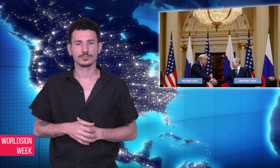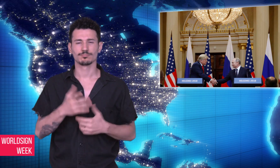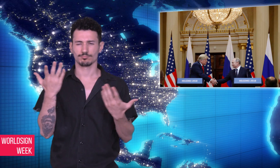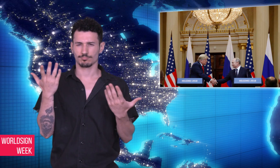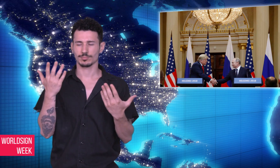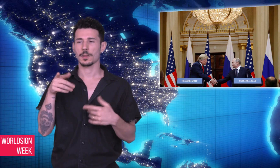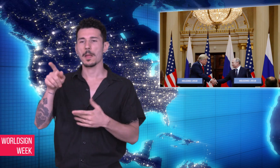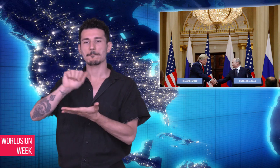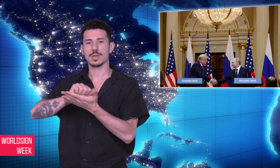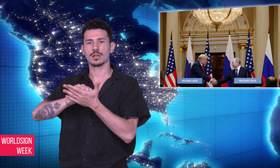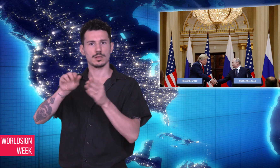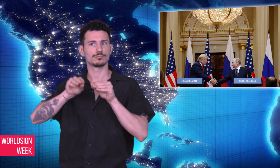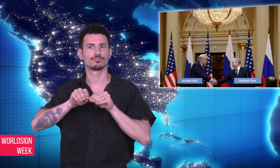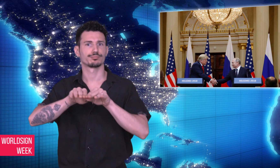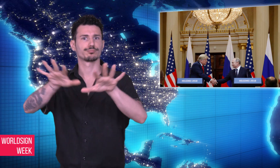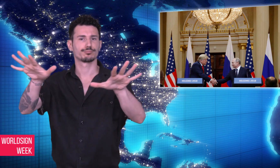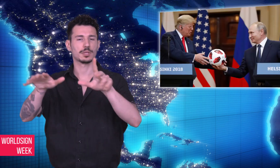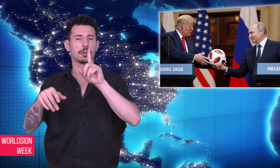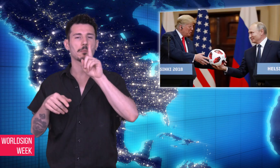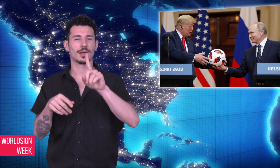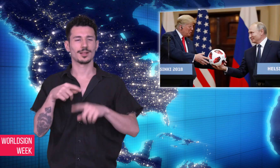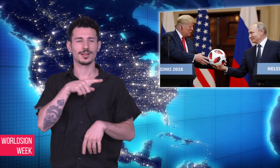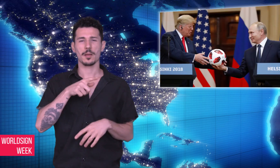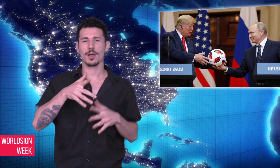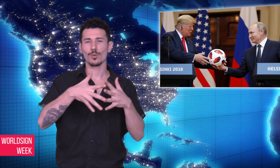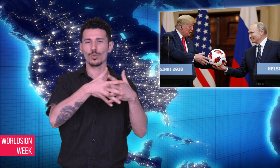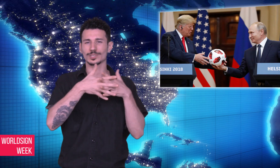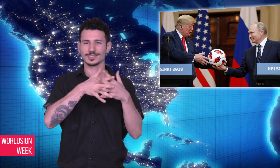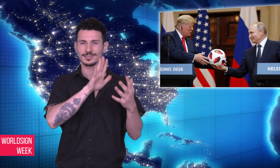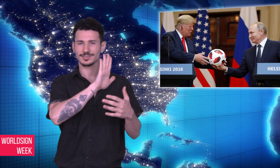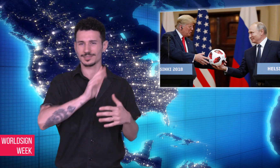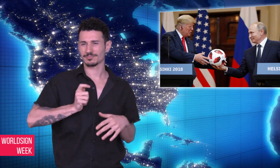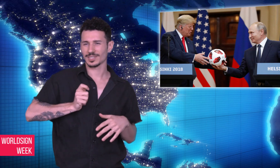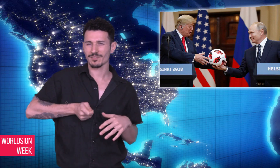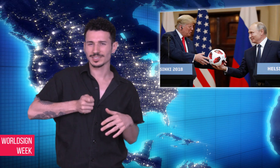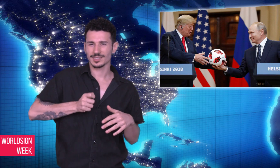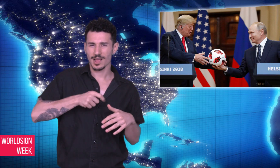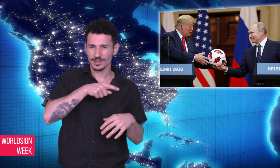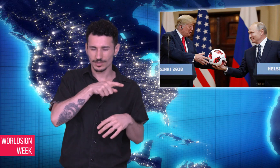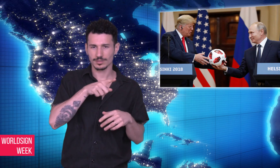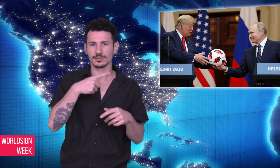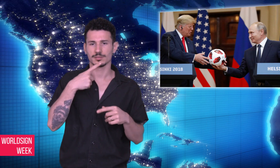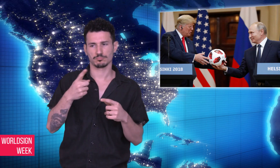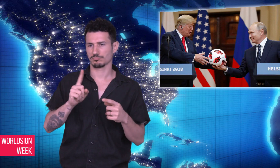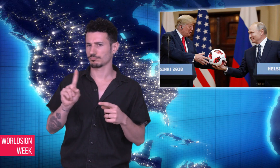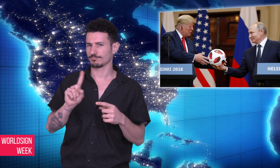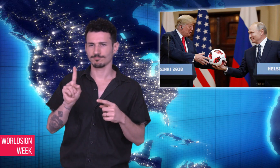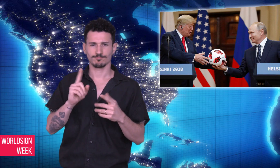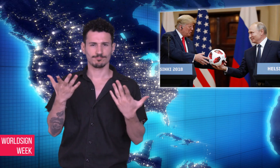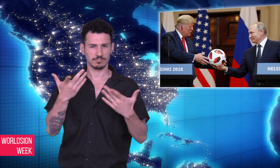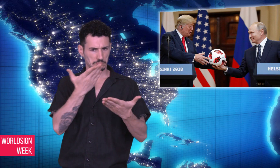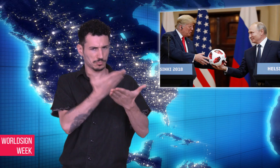This was widely reported among the US Media as contrary to evidence